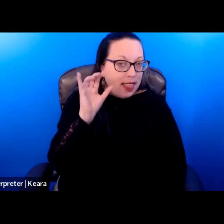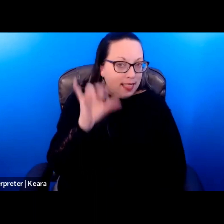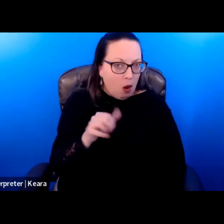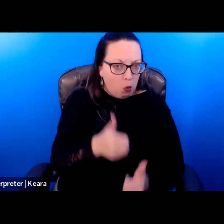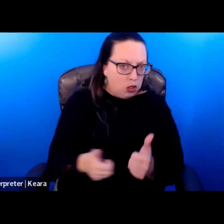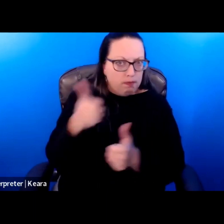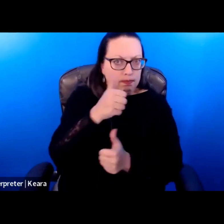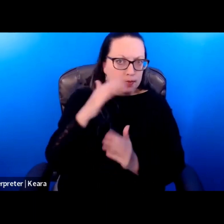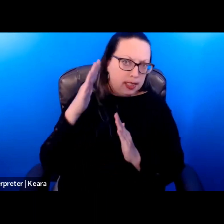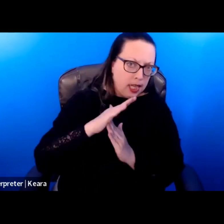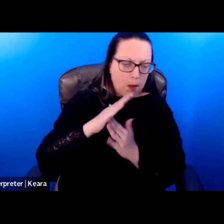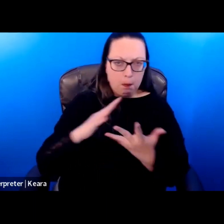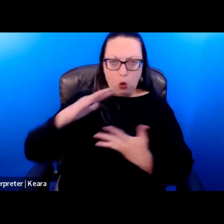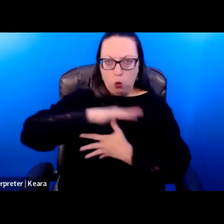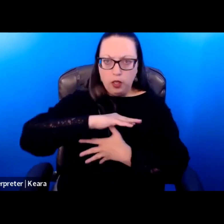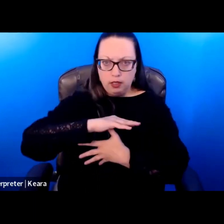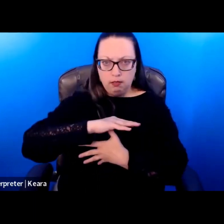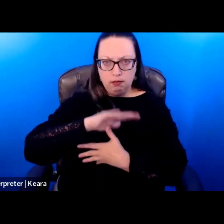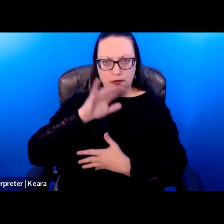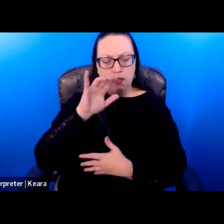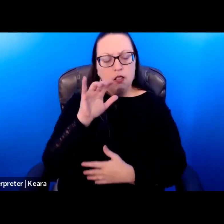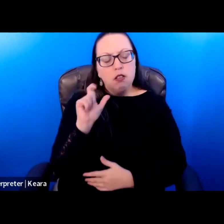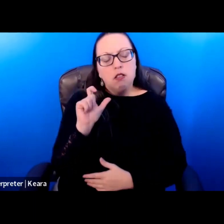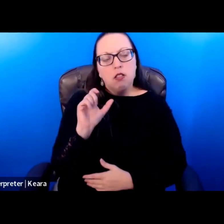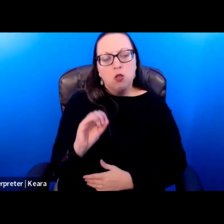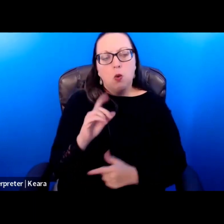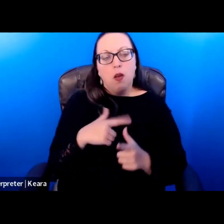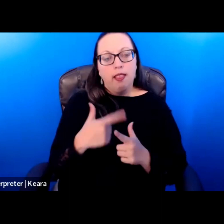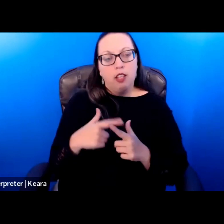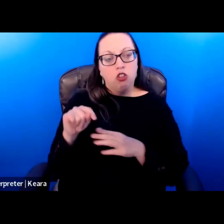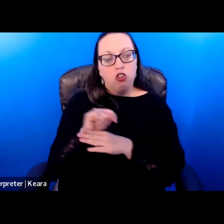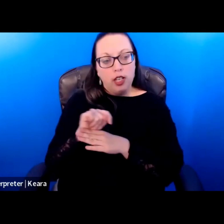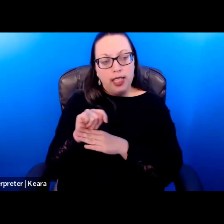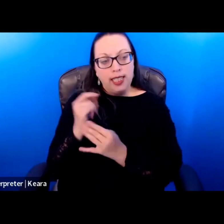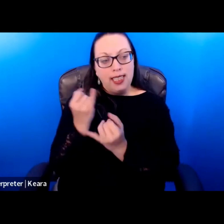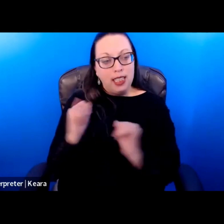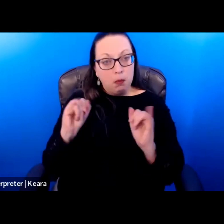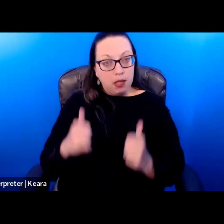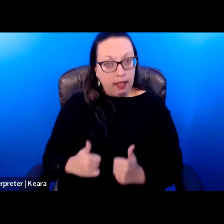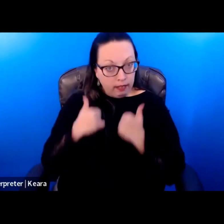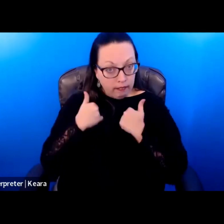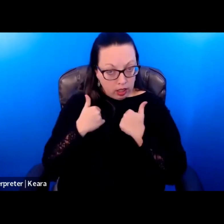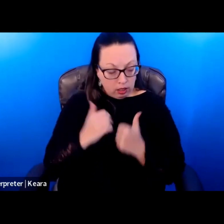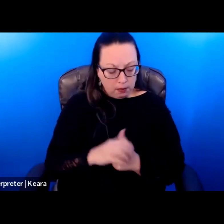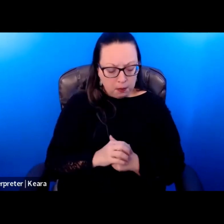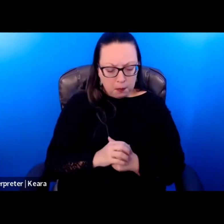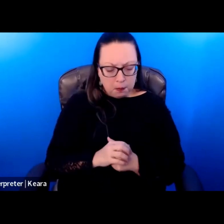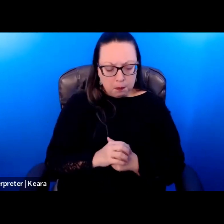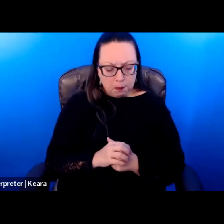Now when we talked about moving on to my training and independent living training. Now, my orientation mobility